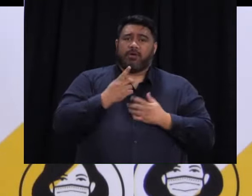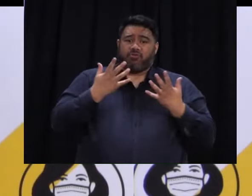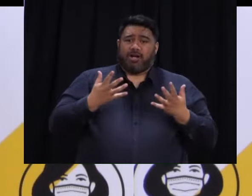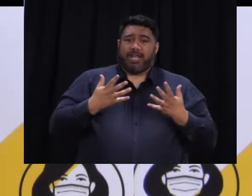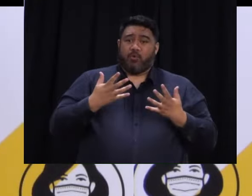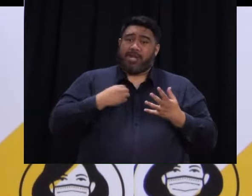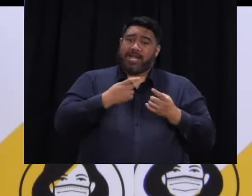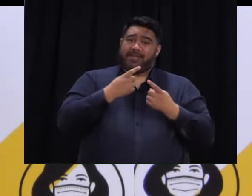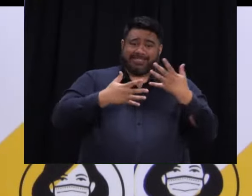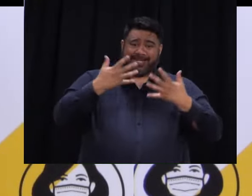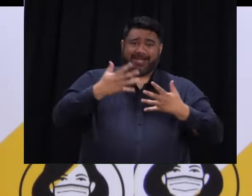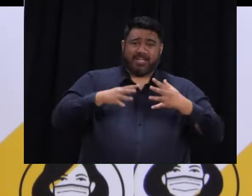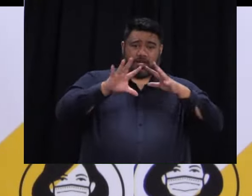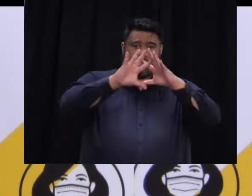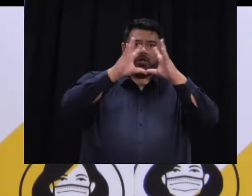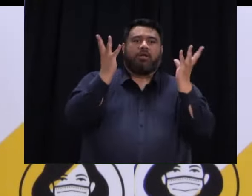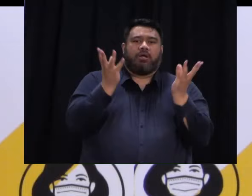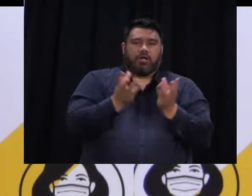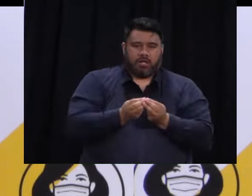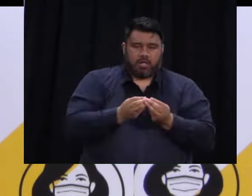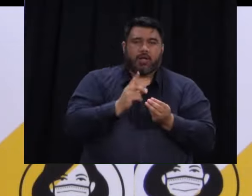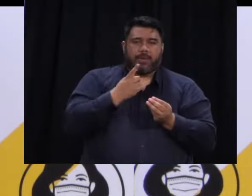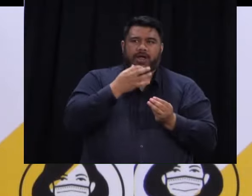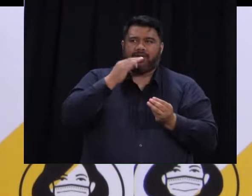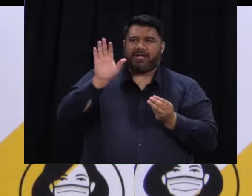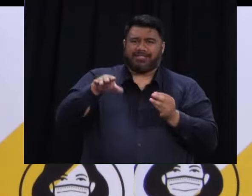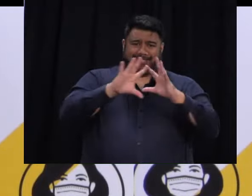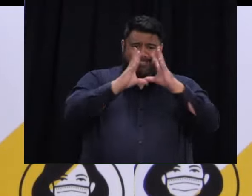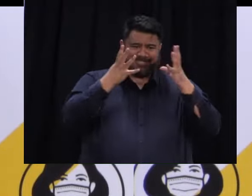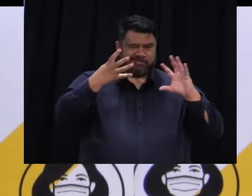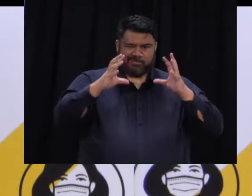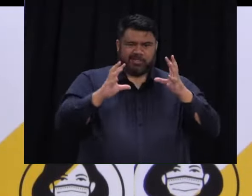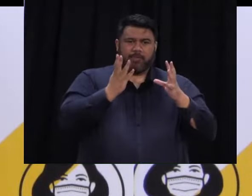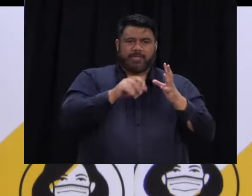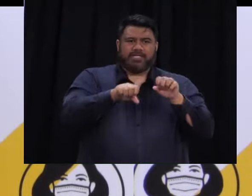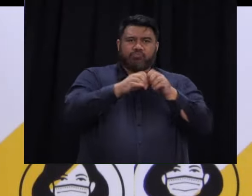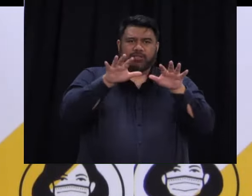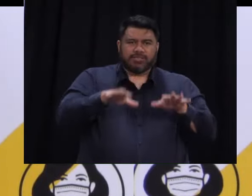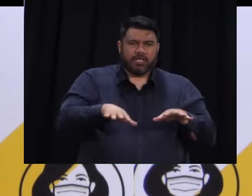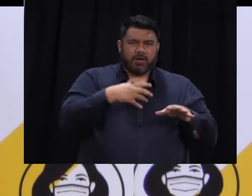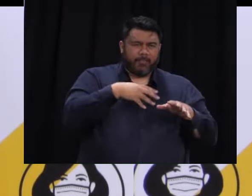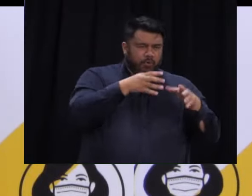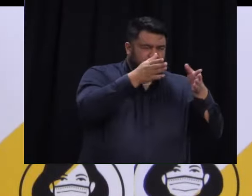At the moment the data around our cases is still cumulative